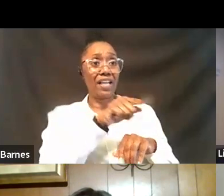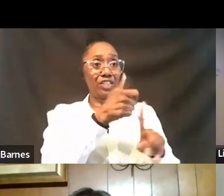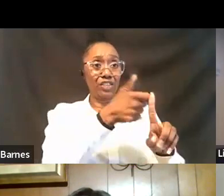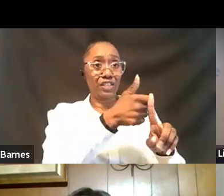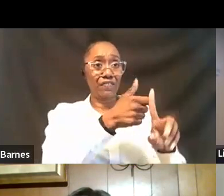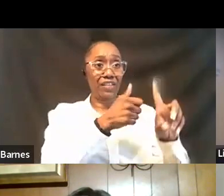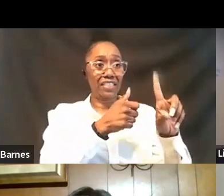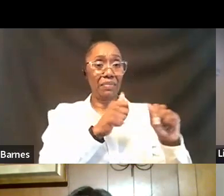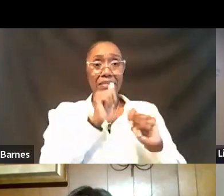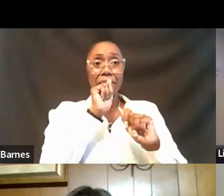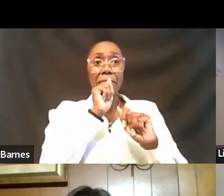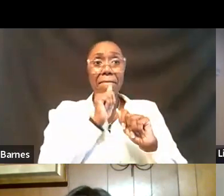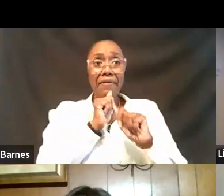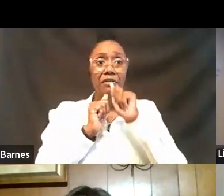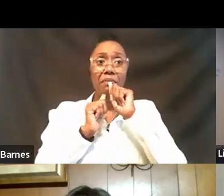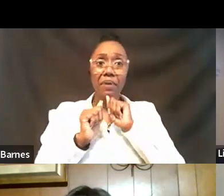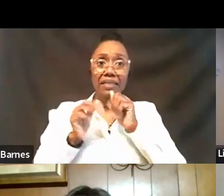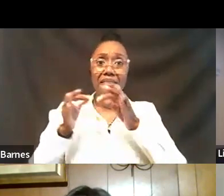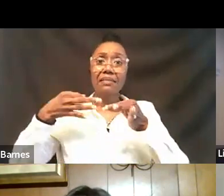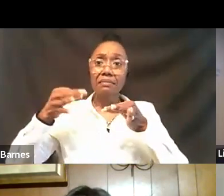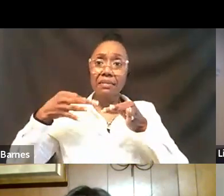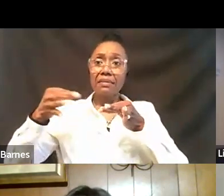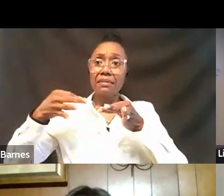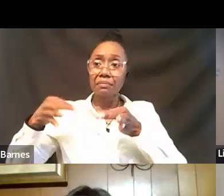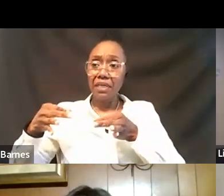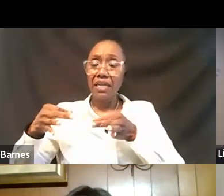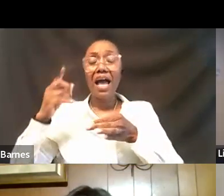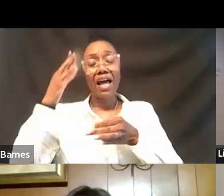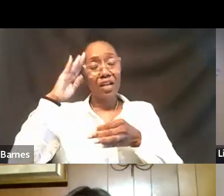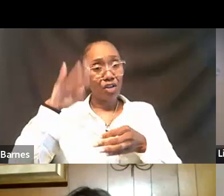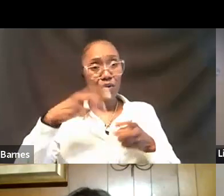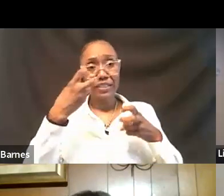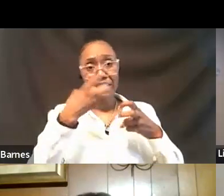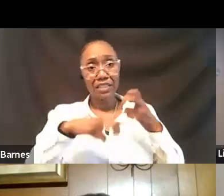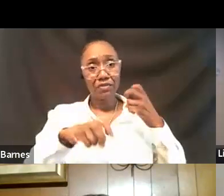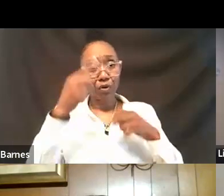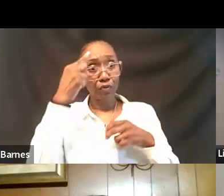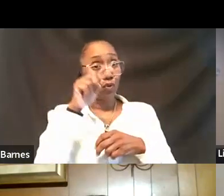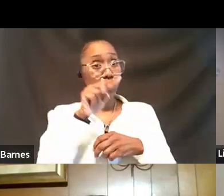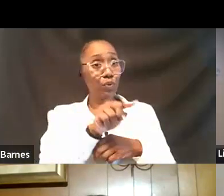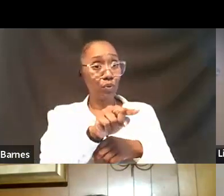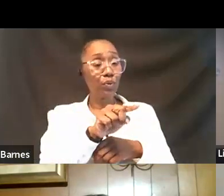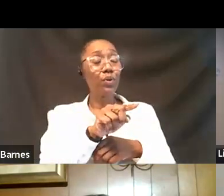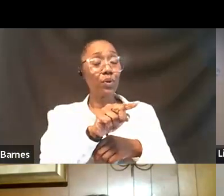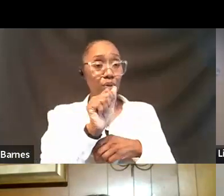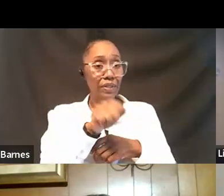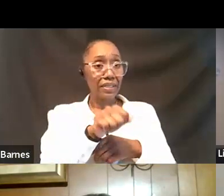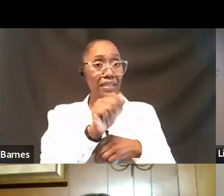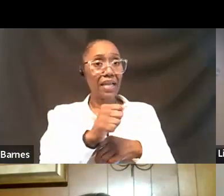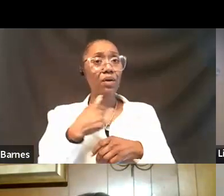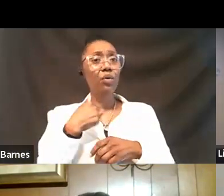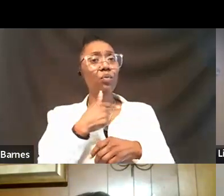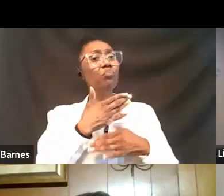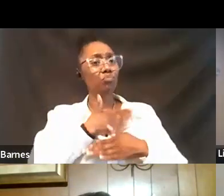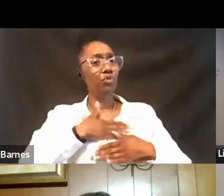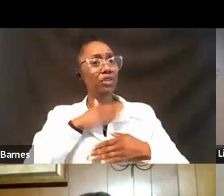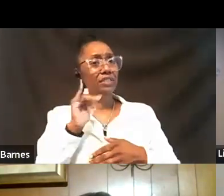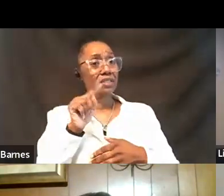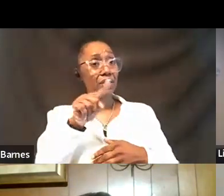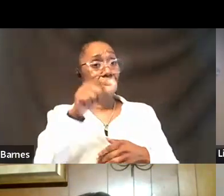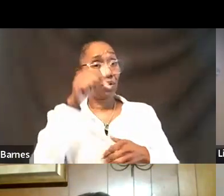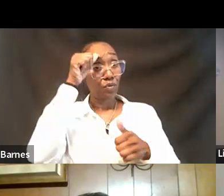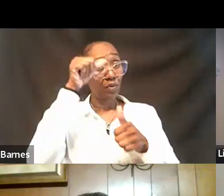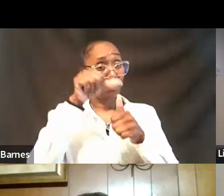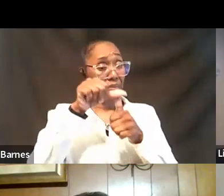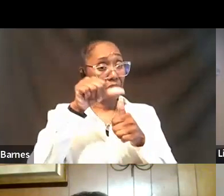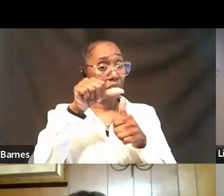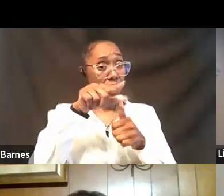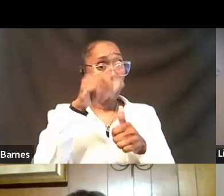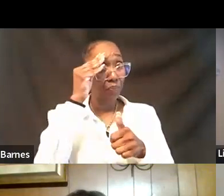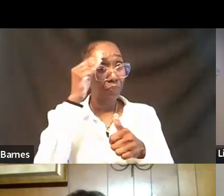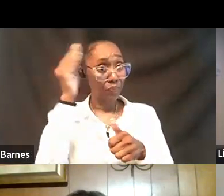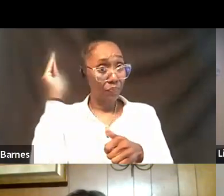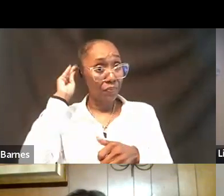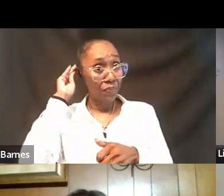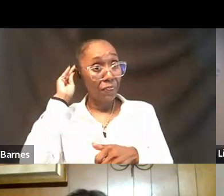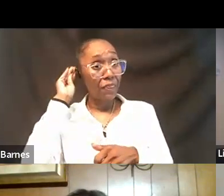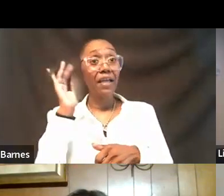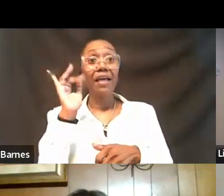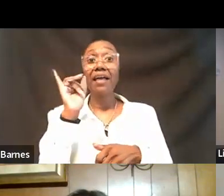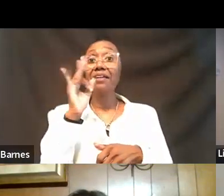But is very much appreciated because one thing to remember is whenever you know, we make any kind of change.